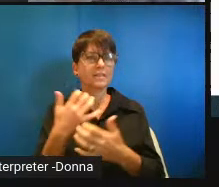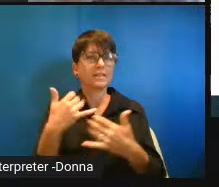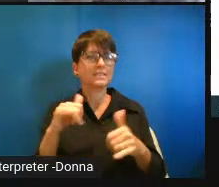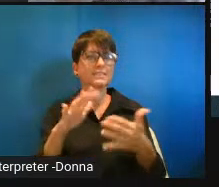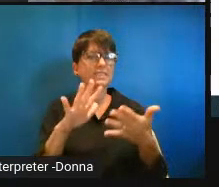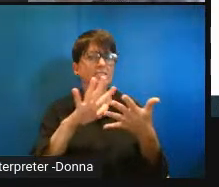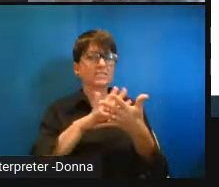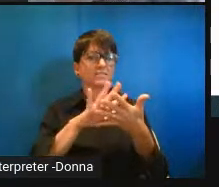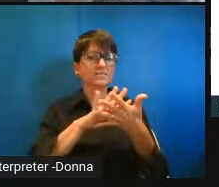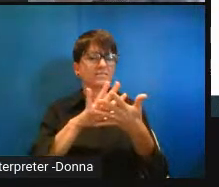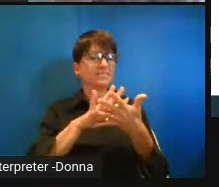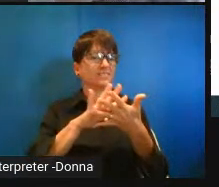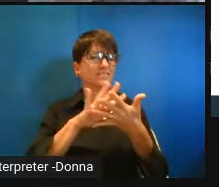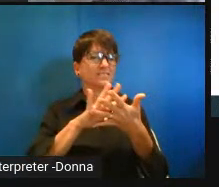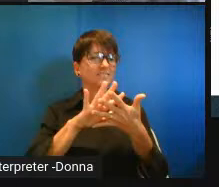Anne Bolelett: [*Poor audio*].